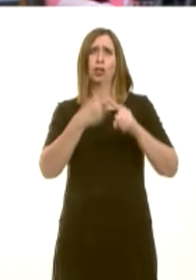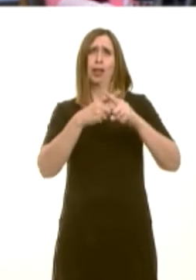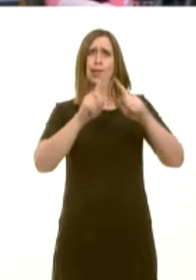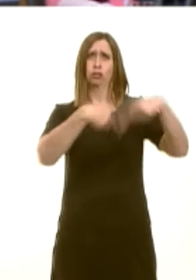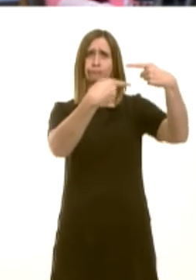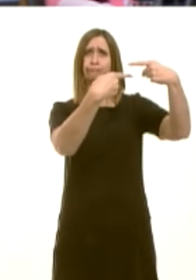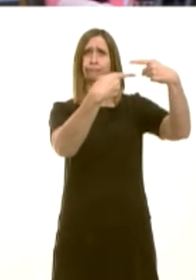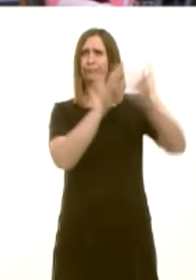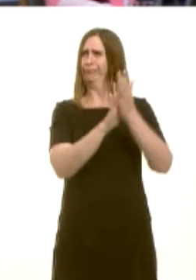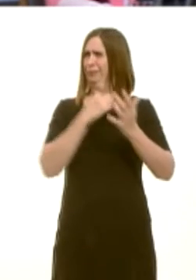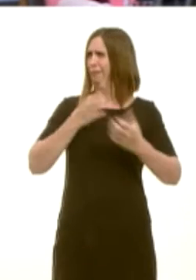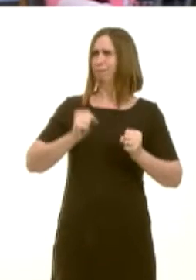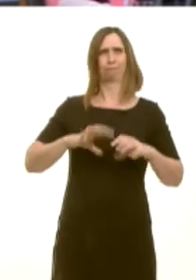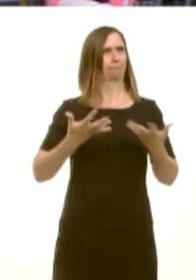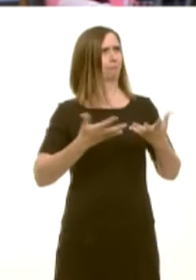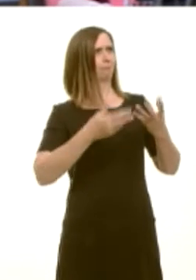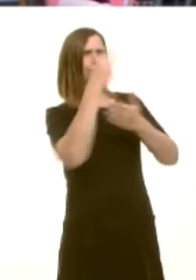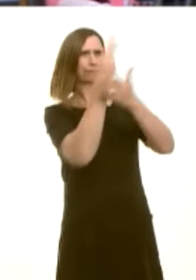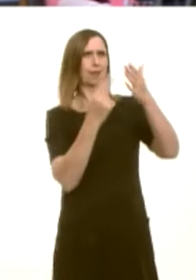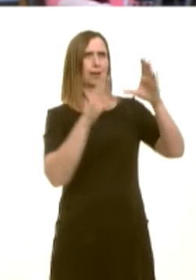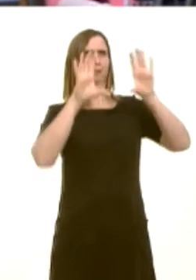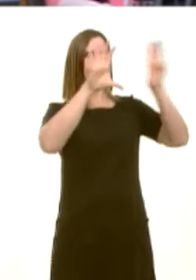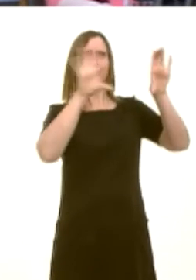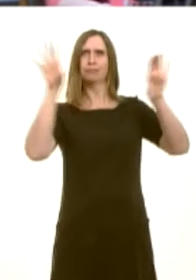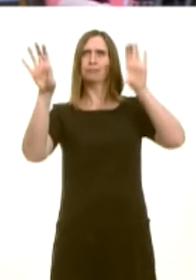prime candidate for seeing how we can design road signs better. So, I would agree with